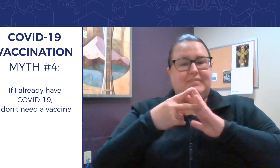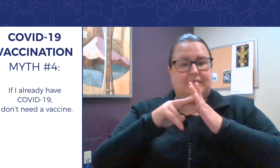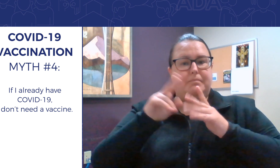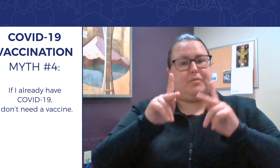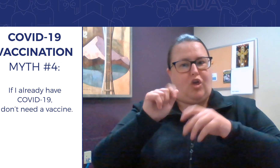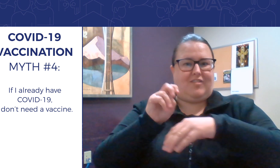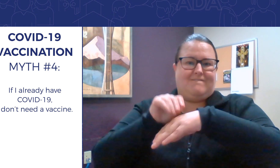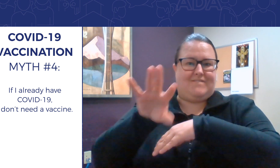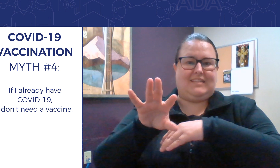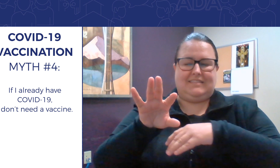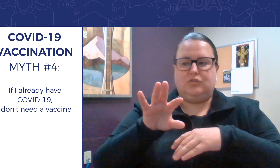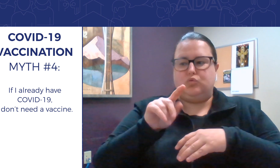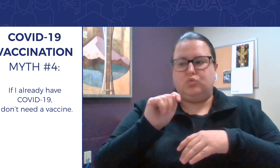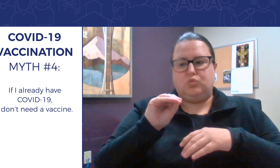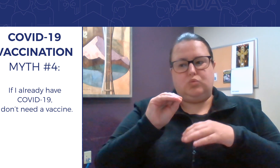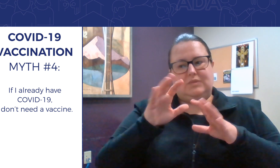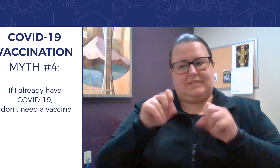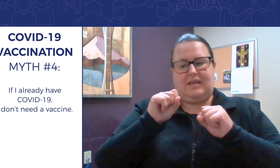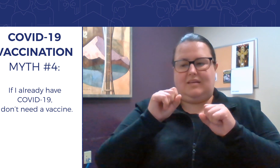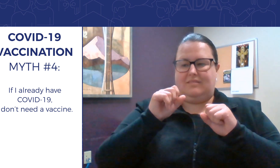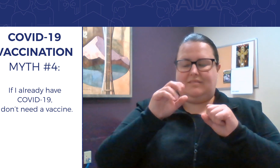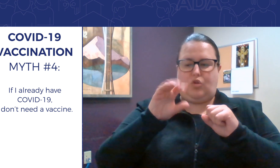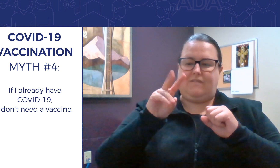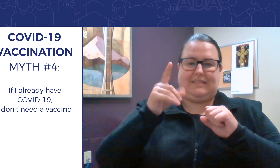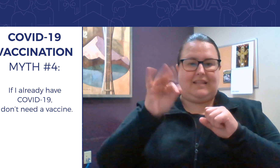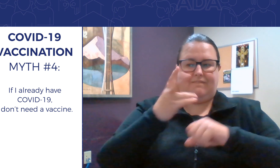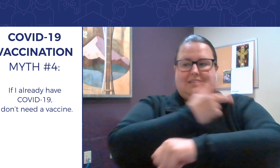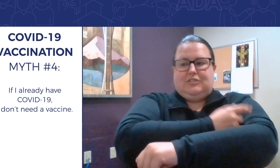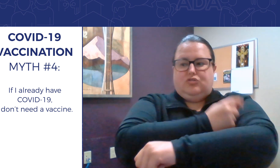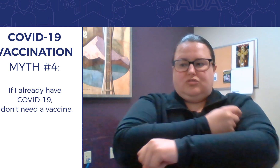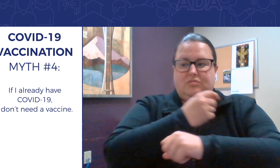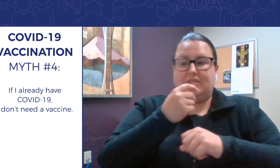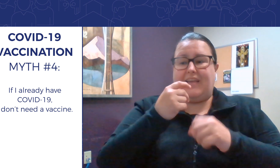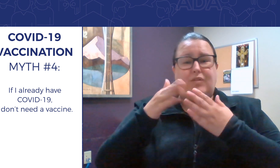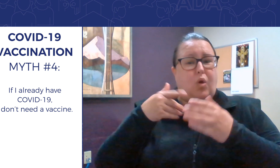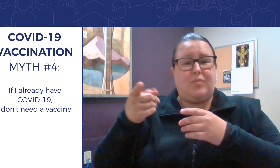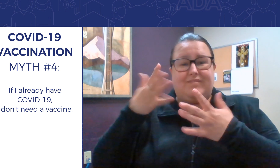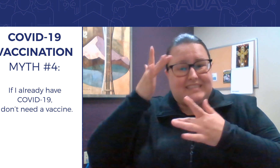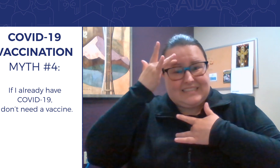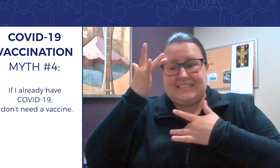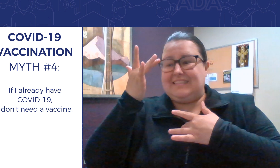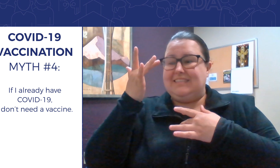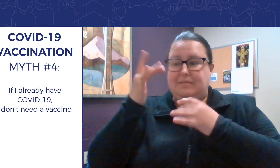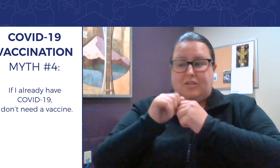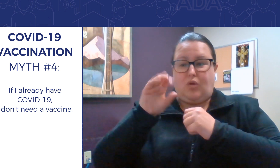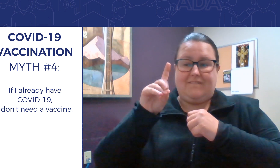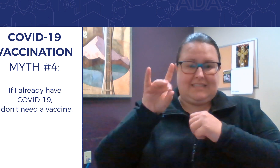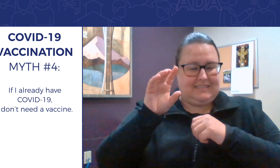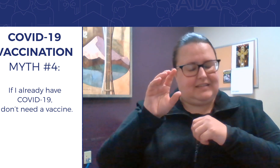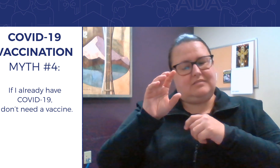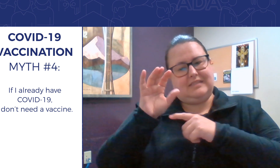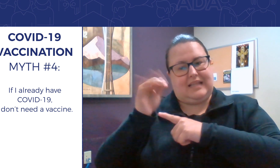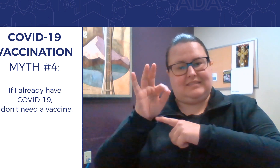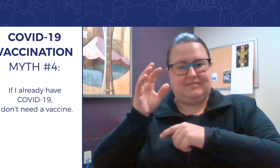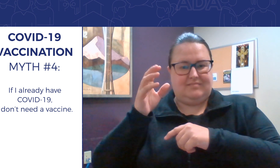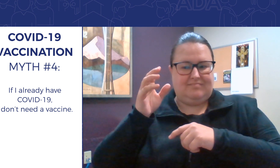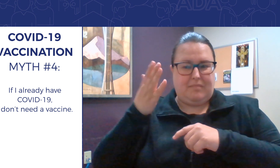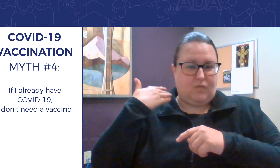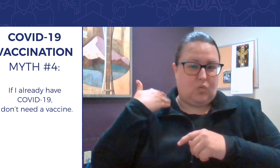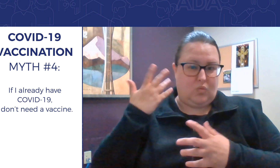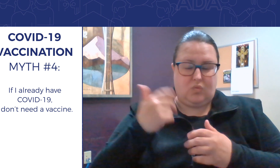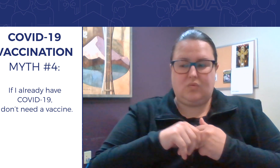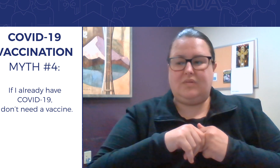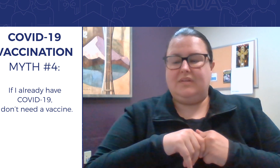People are still advised to go ahead and get the vaccine even if they have had COVID before.